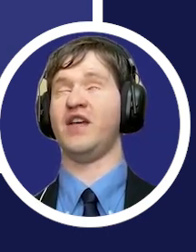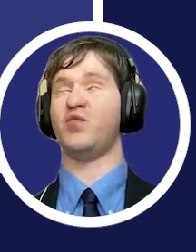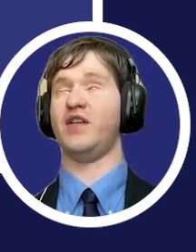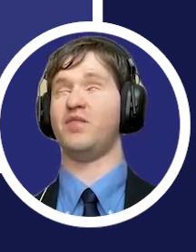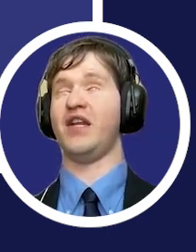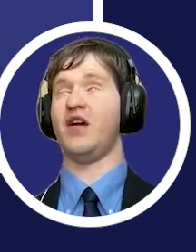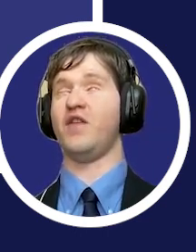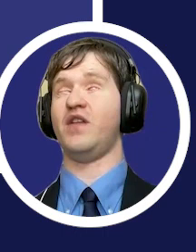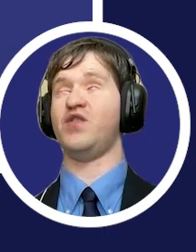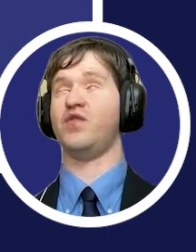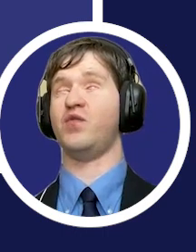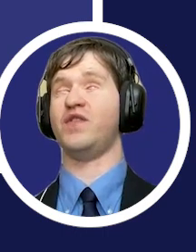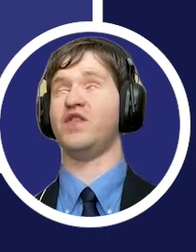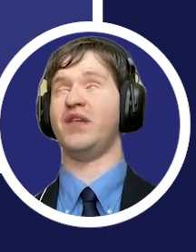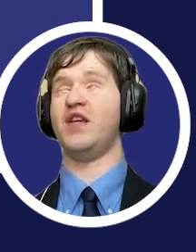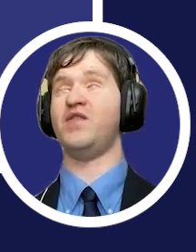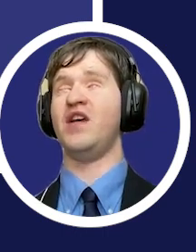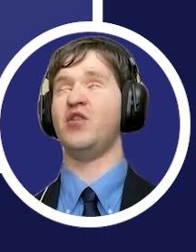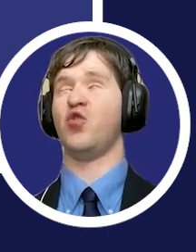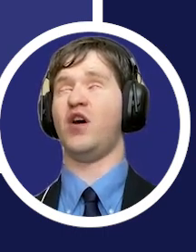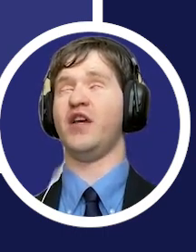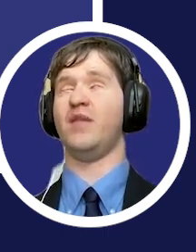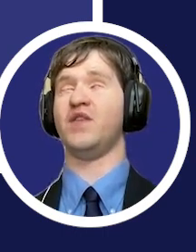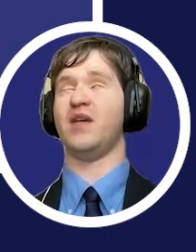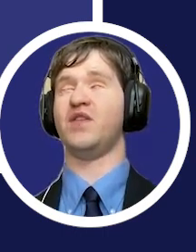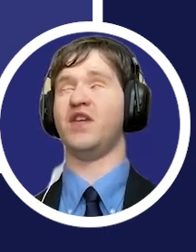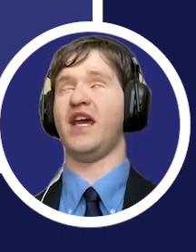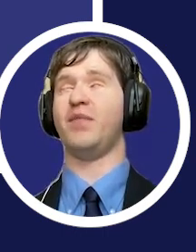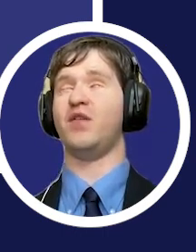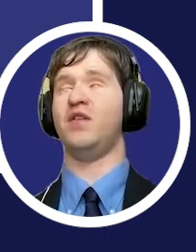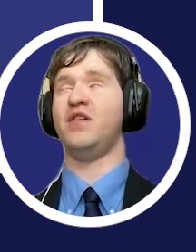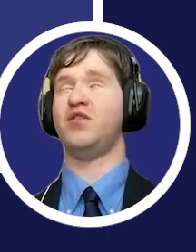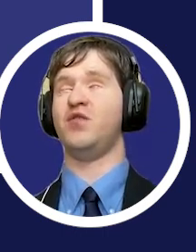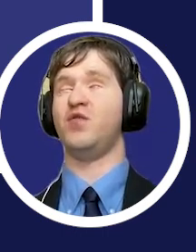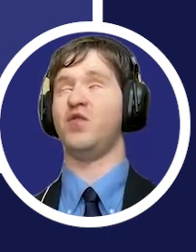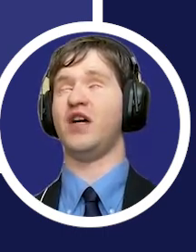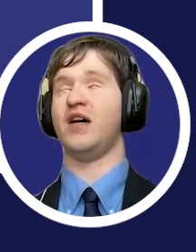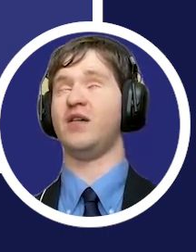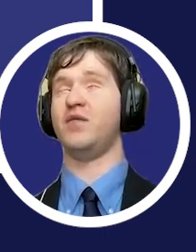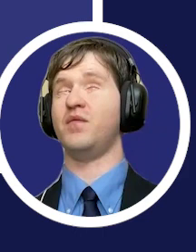as well as many other individuals with disabilities, crawling up the steps of the Capitol to